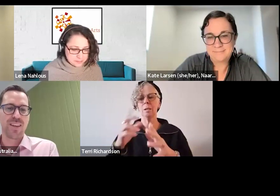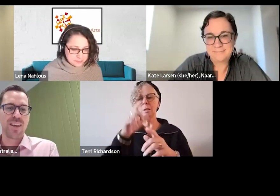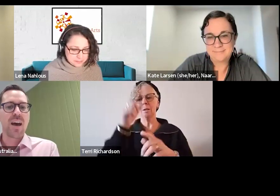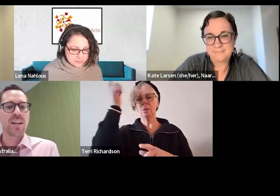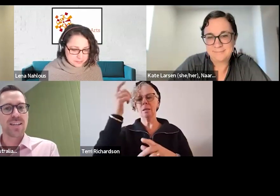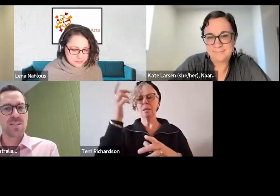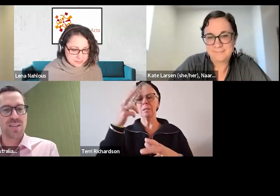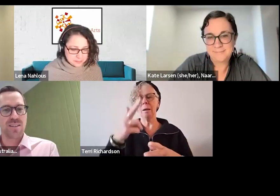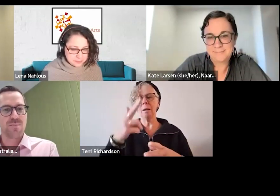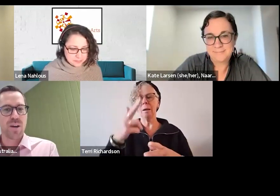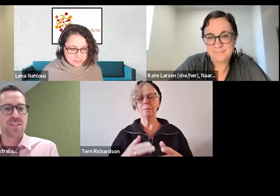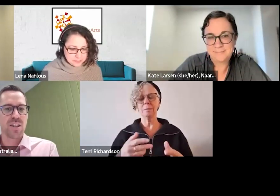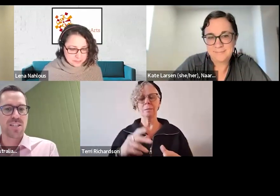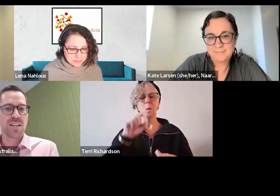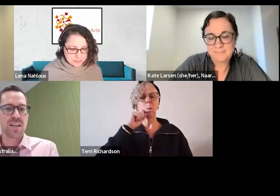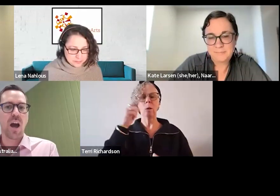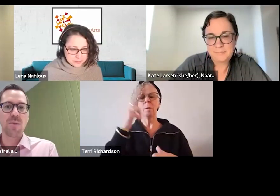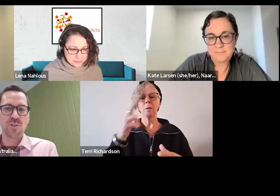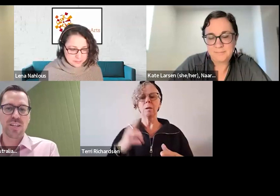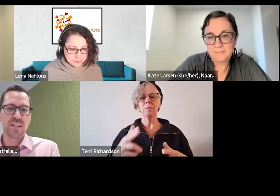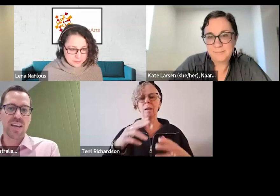I'd like to begin by acknowledging that I'm joining today from